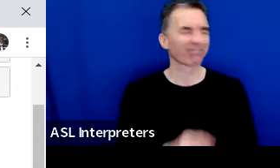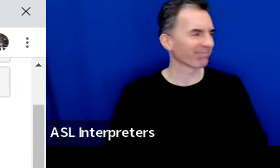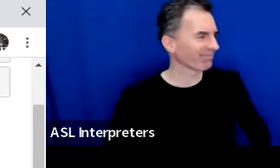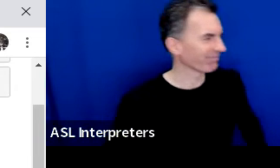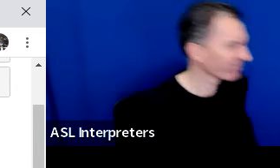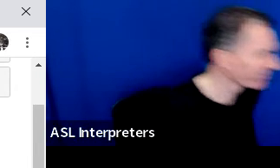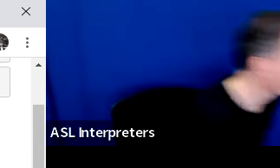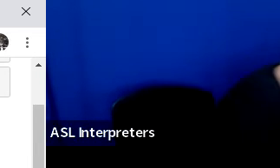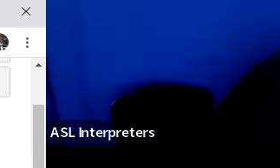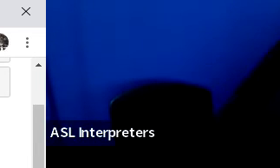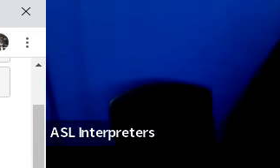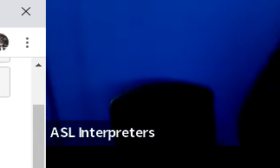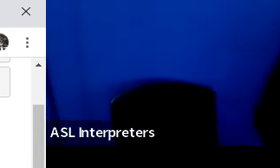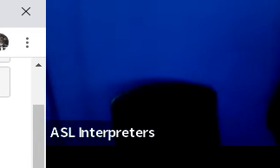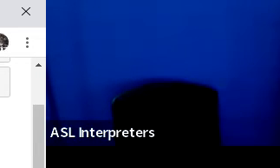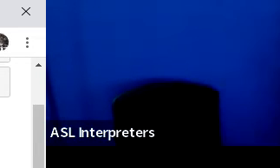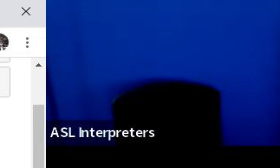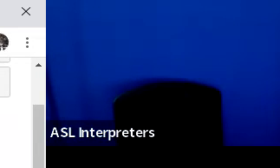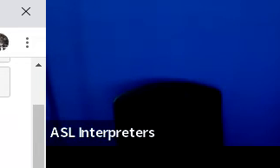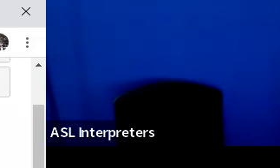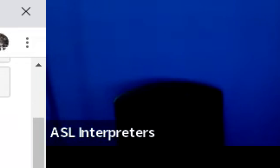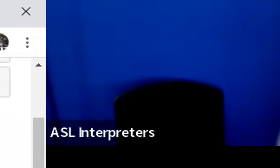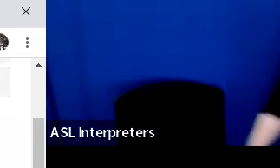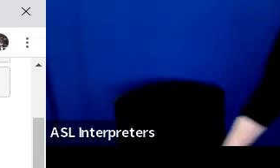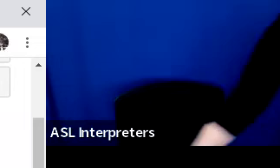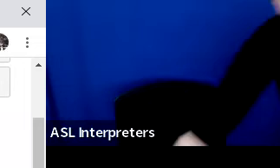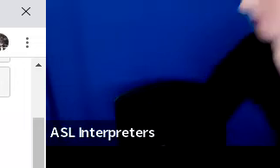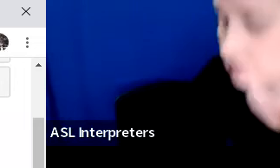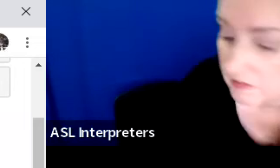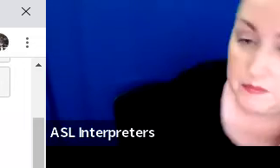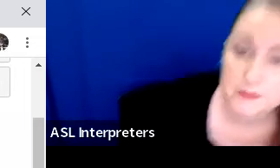So I can get a similar problem. OK.